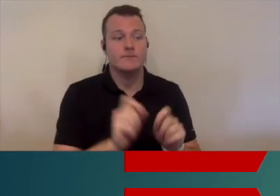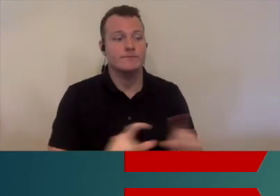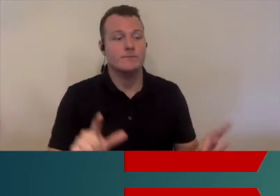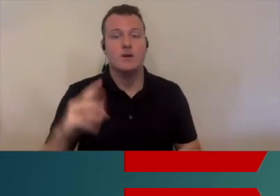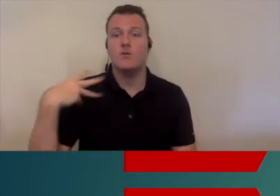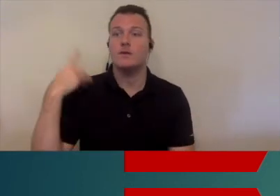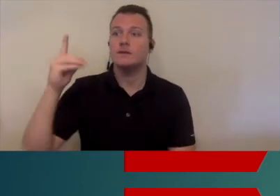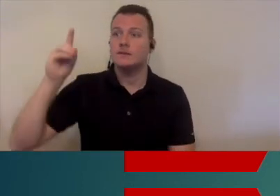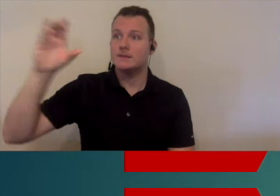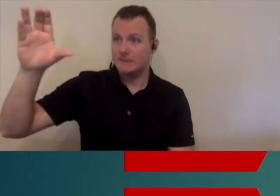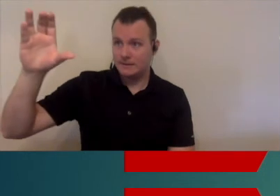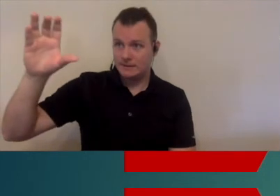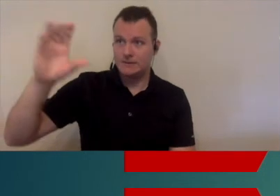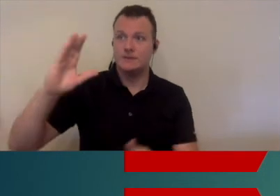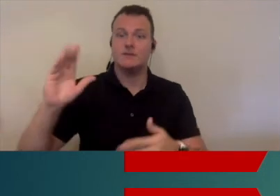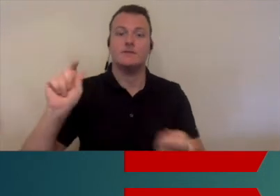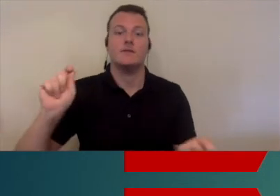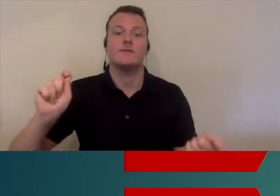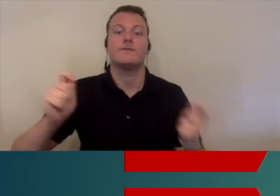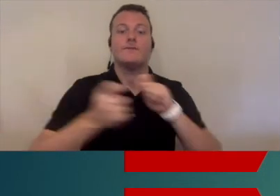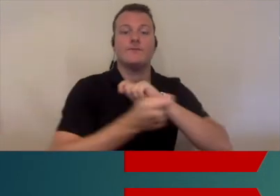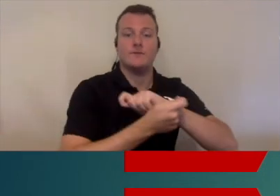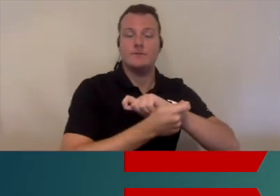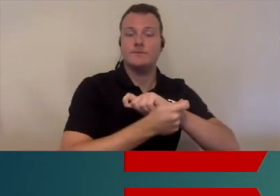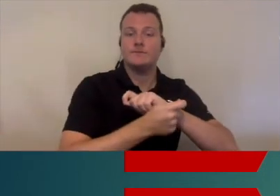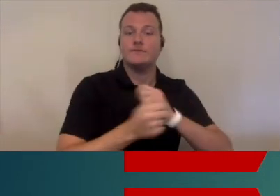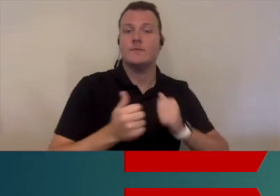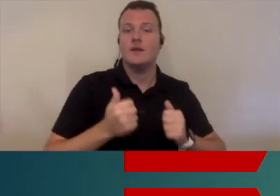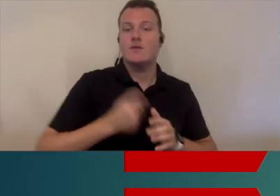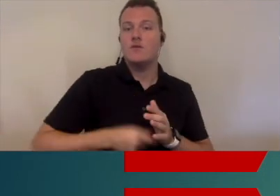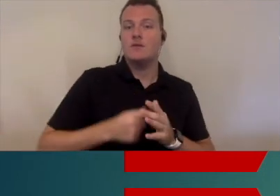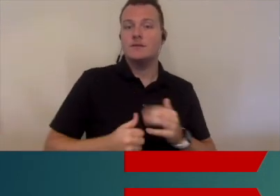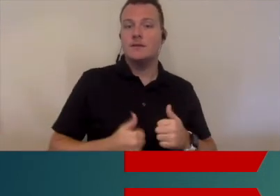would be in Washington DC, we converted it into a cost-of-living for where she